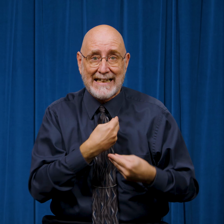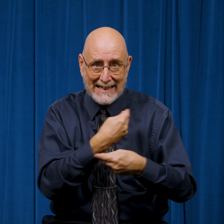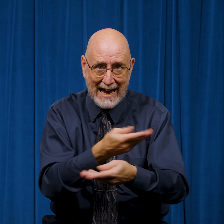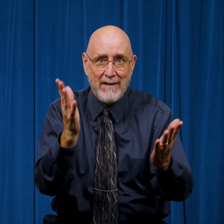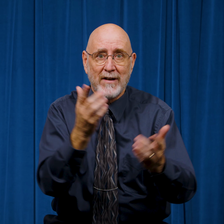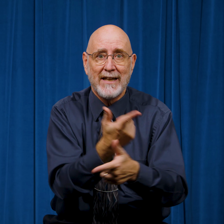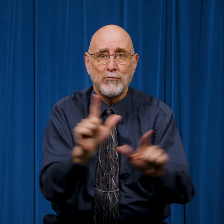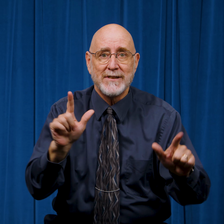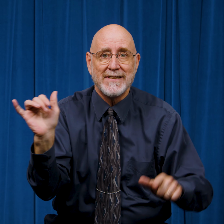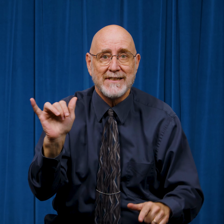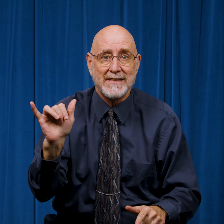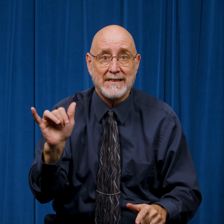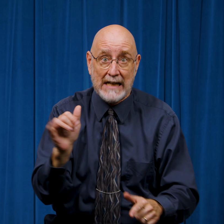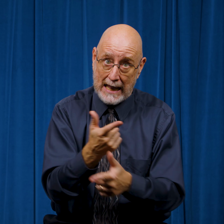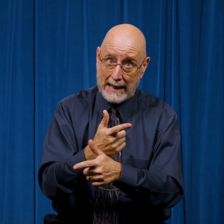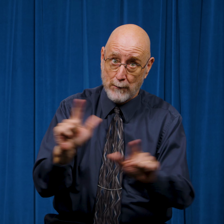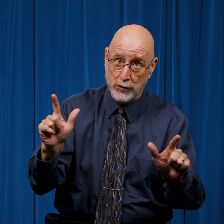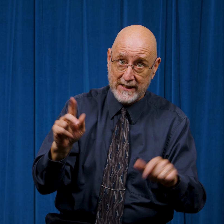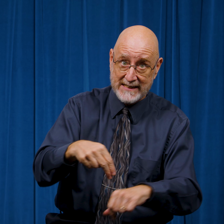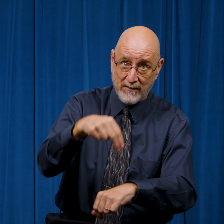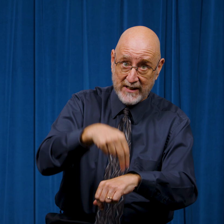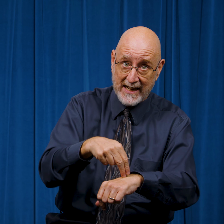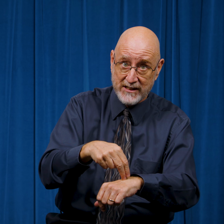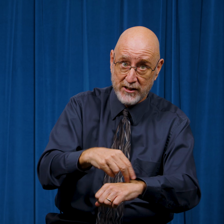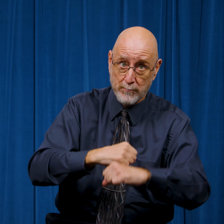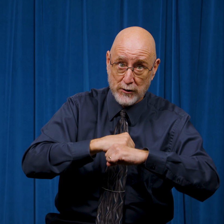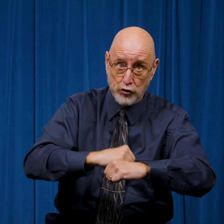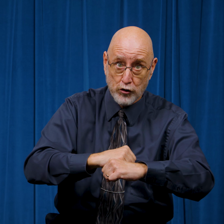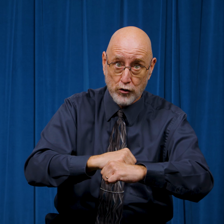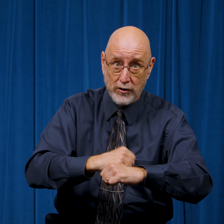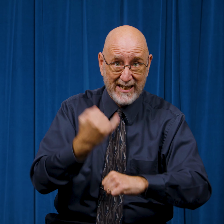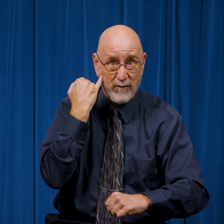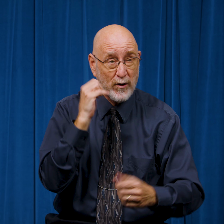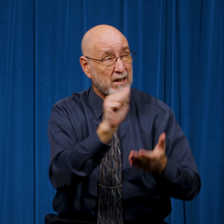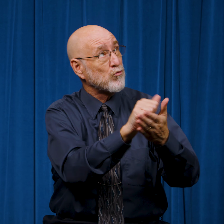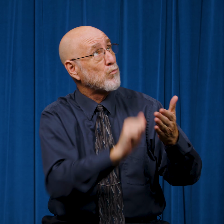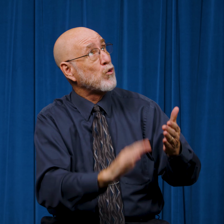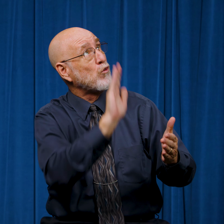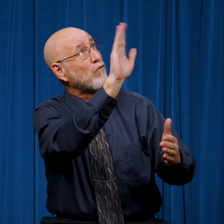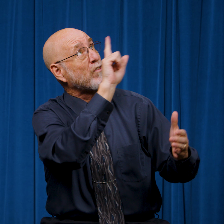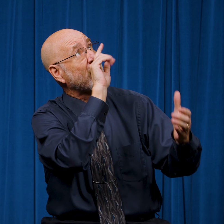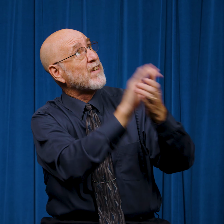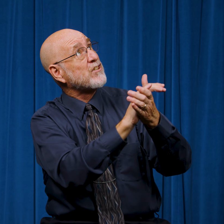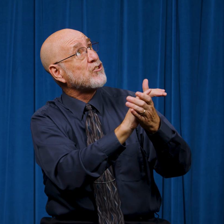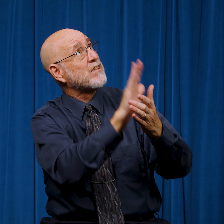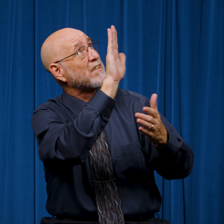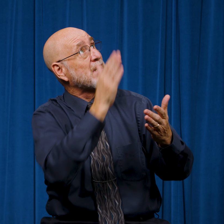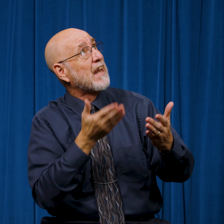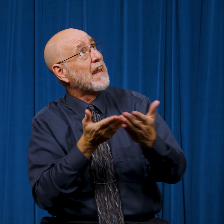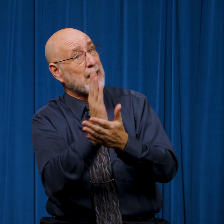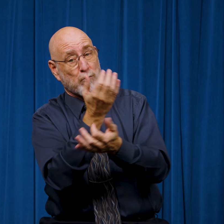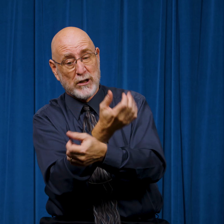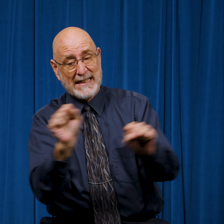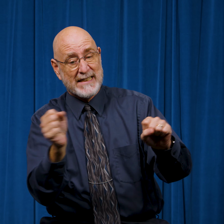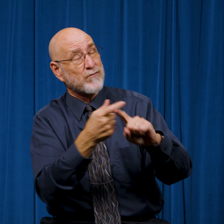Can the liberties of a nation be secure when we have removed a conviction that these liberties are the gift of God?